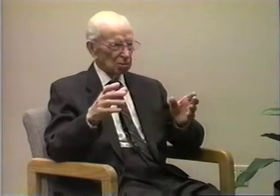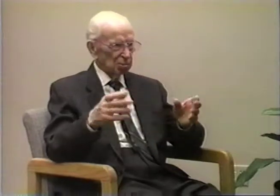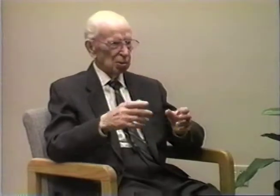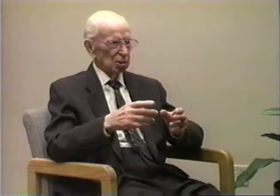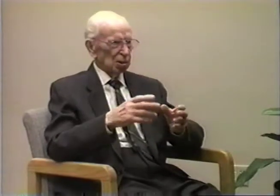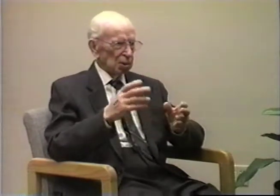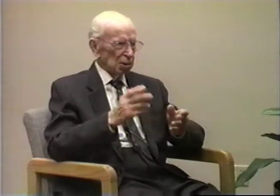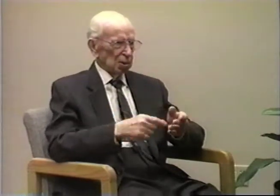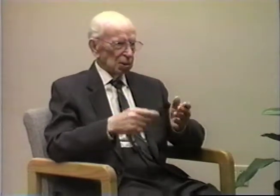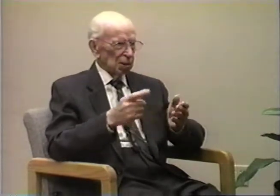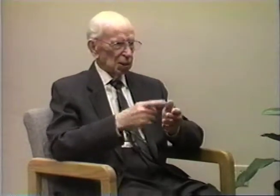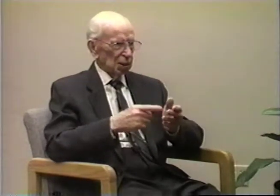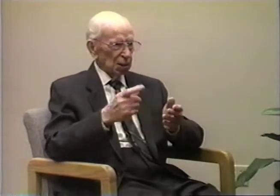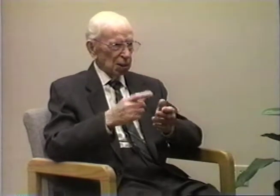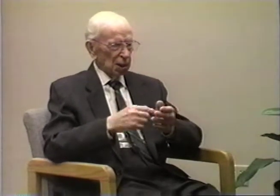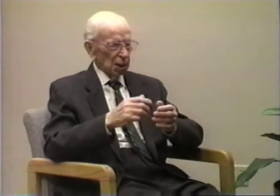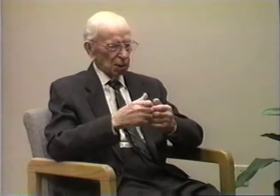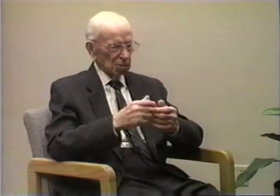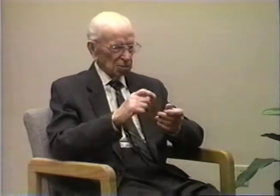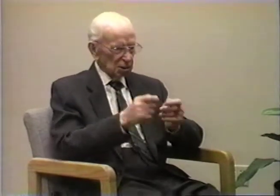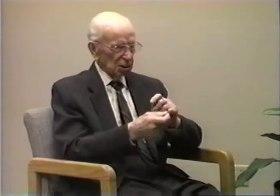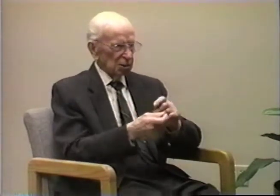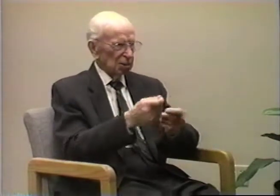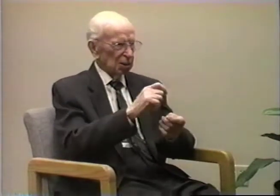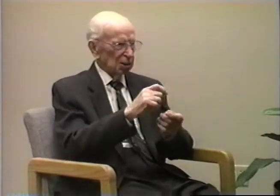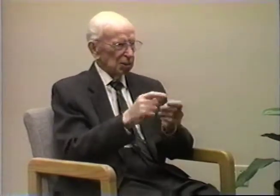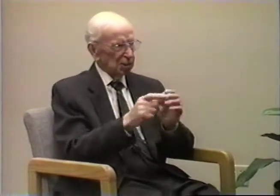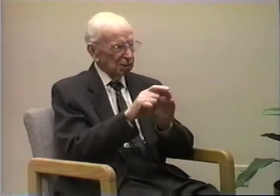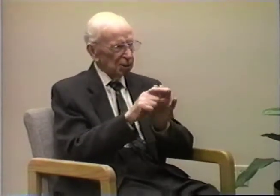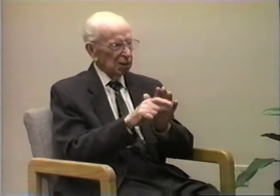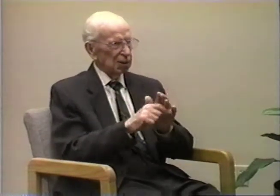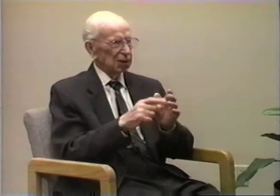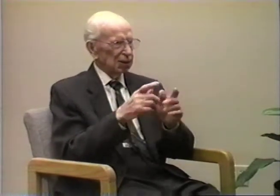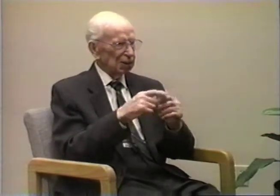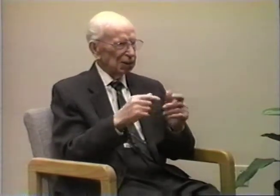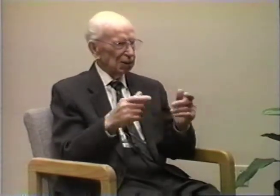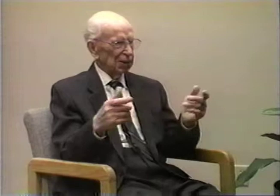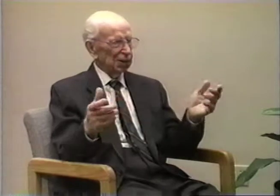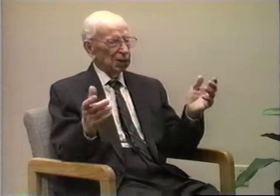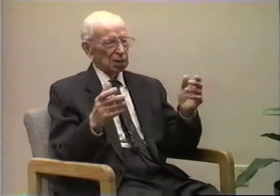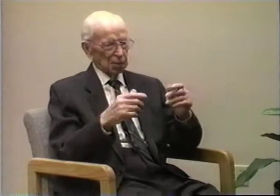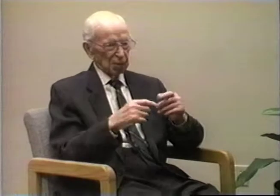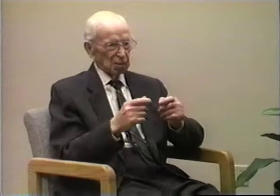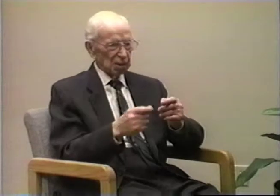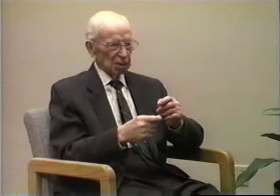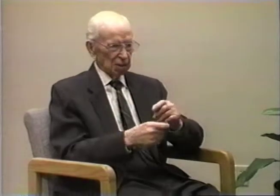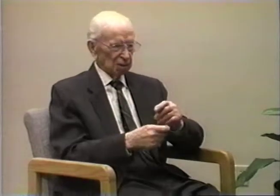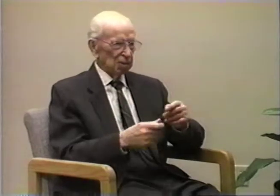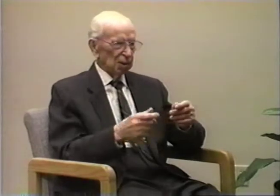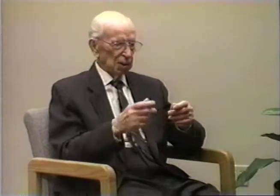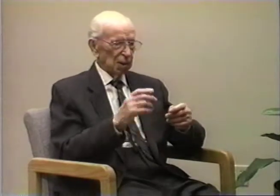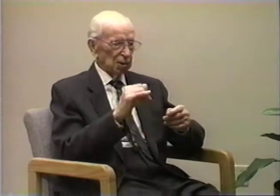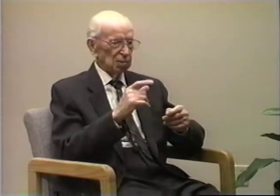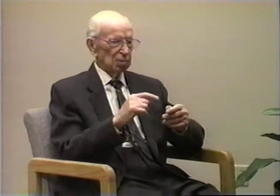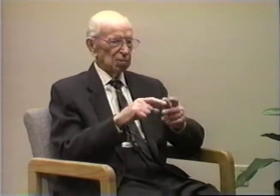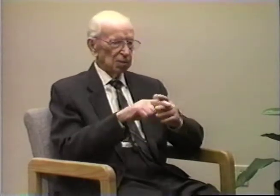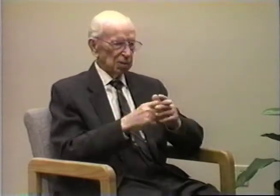at the state school for the Deaf there. We met and conferred and established a new set of bylaws,